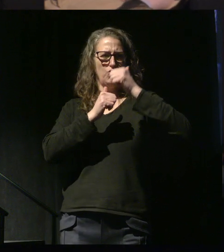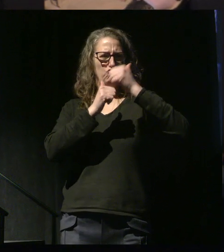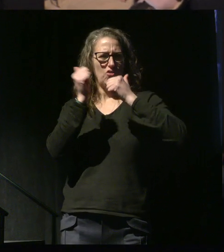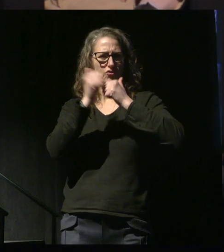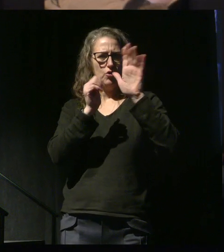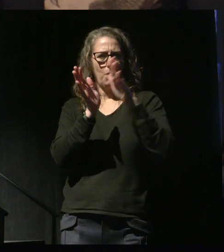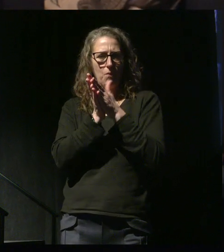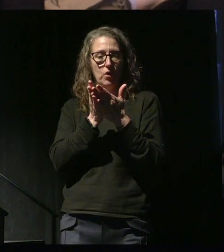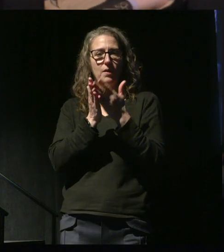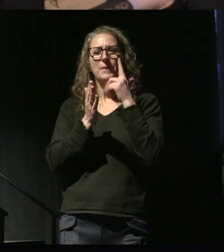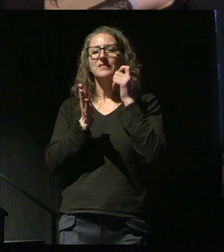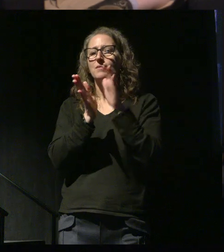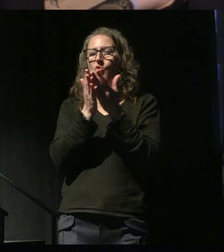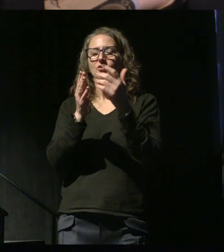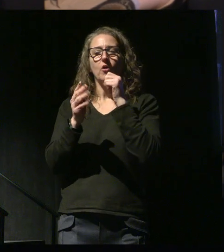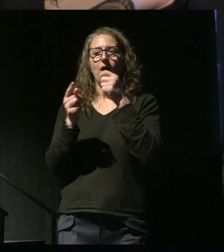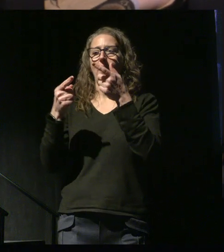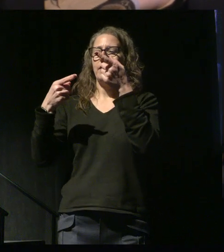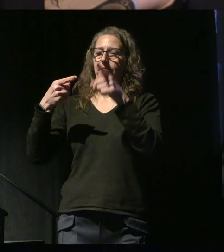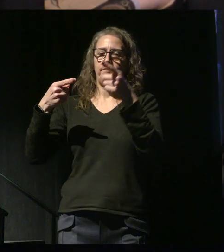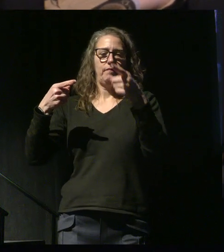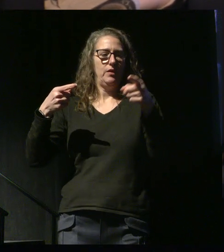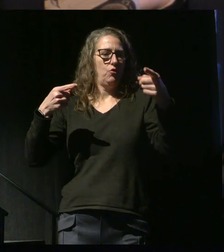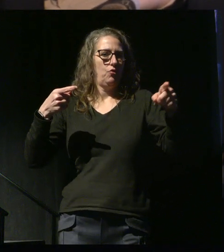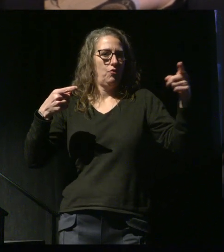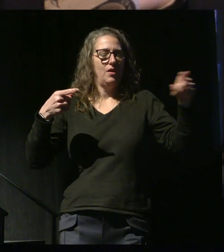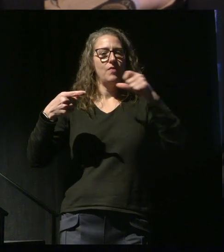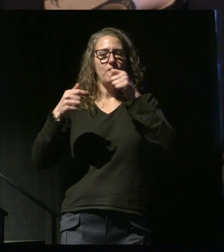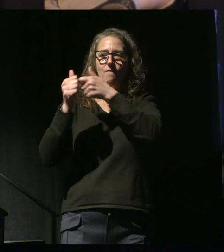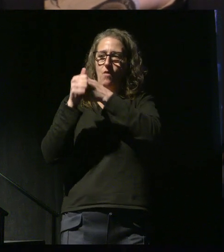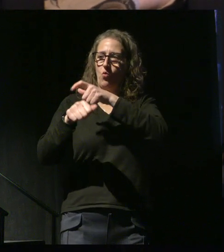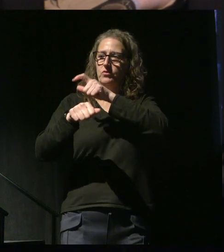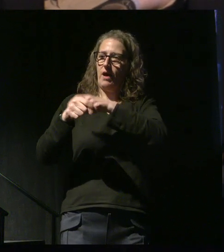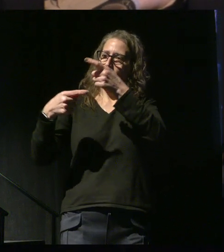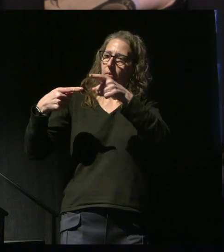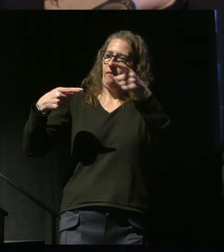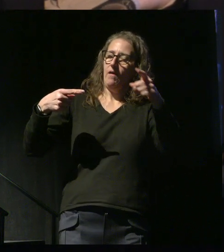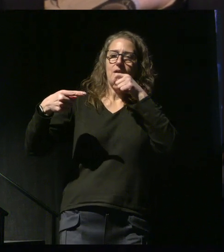not linear, they're not chronological, they're not conventional.